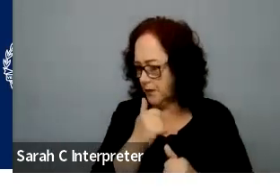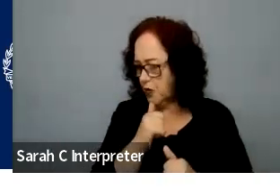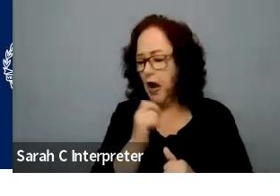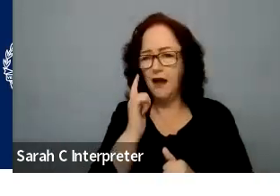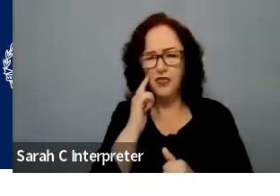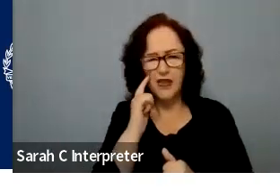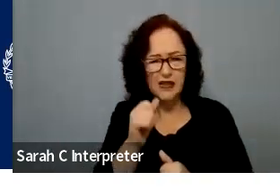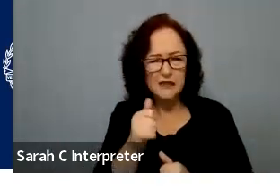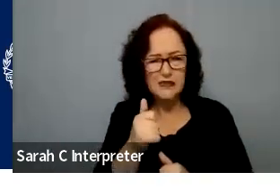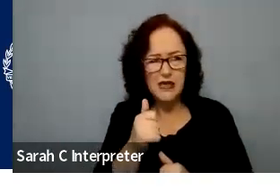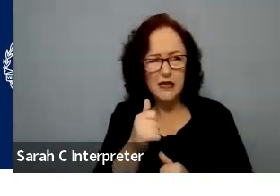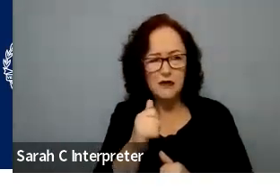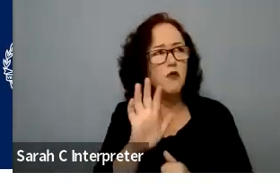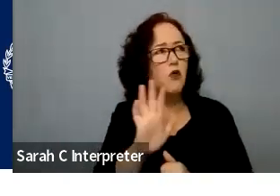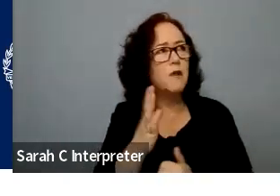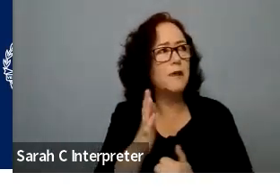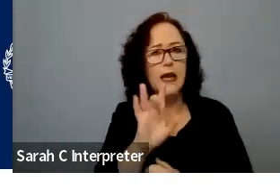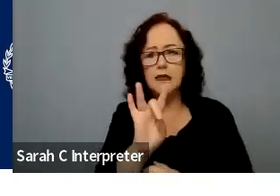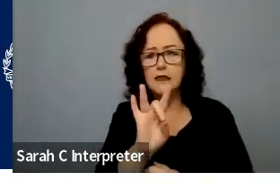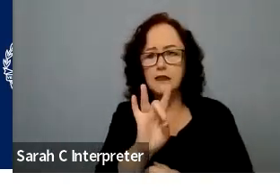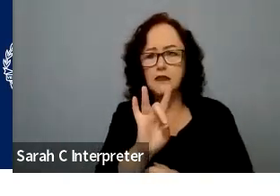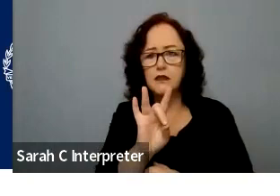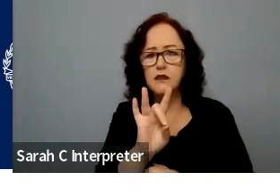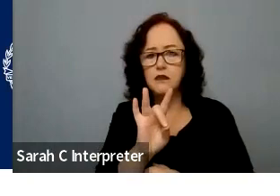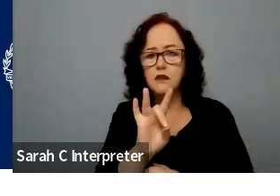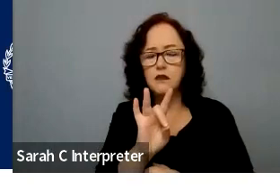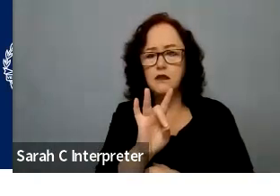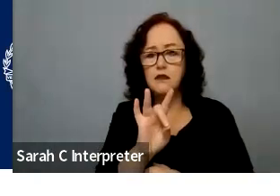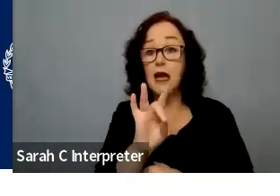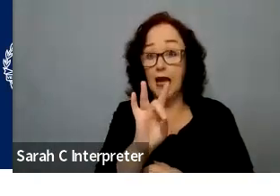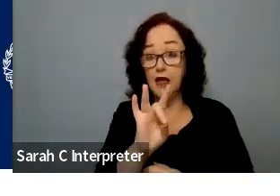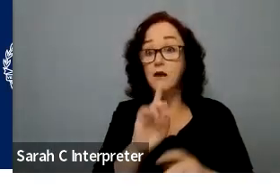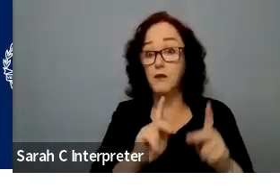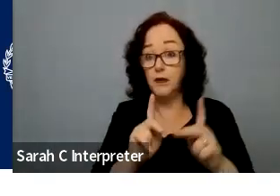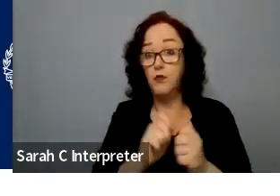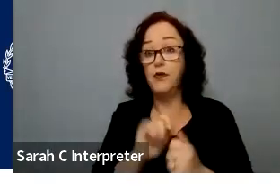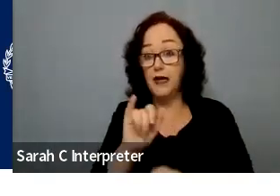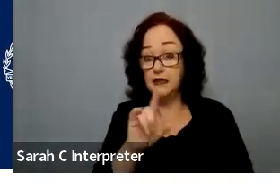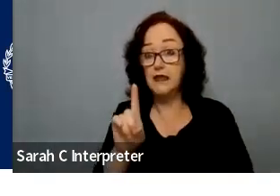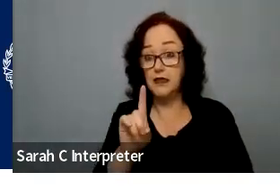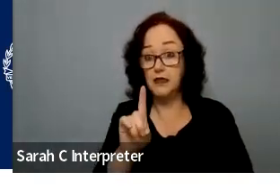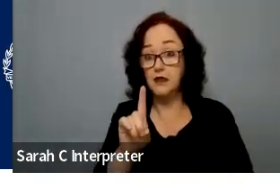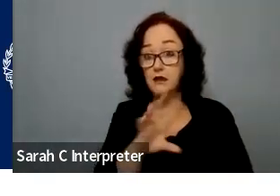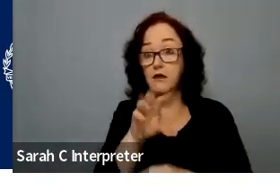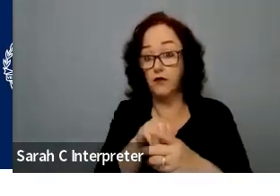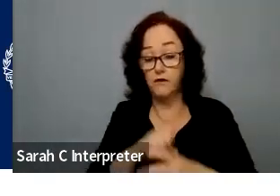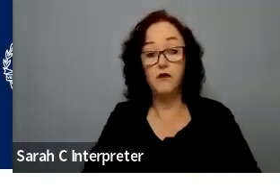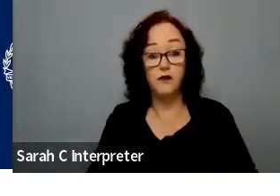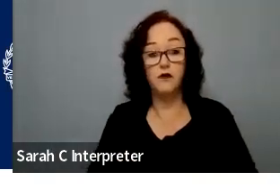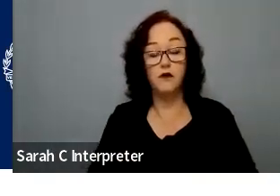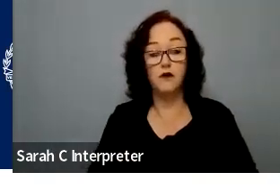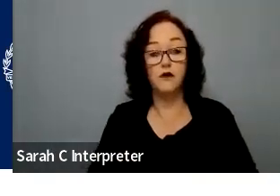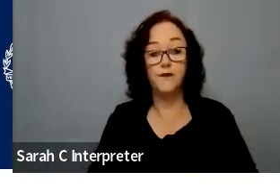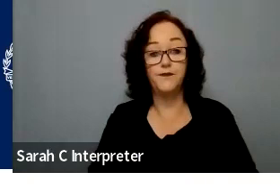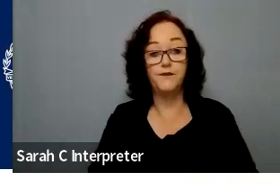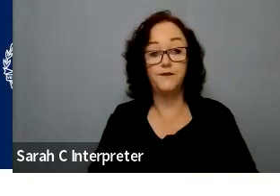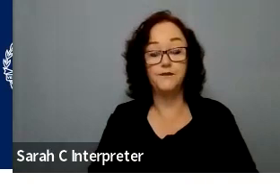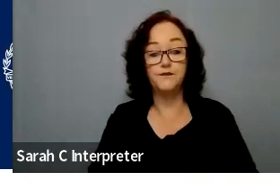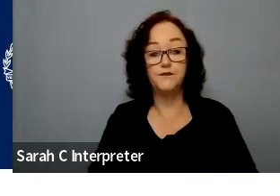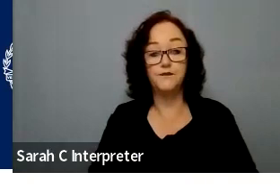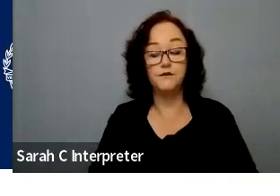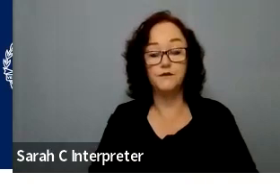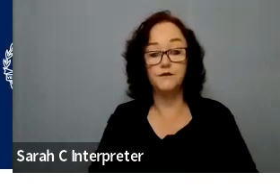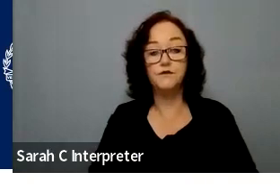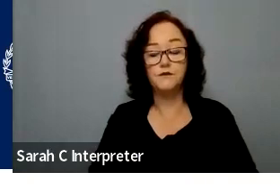eight of the, eight people with IDD, some cases they participated in two simulations because